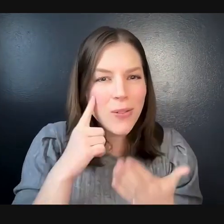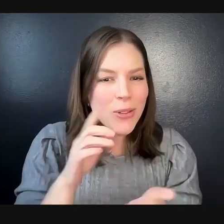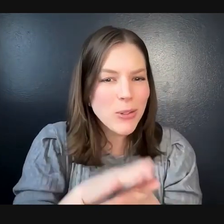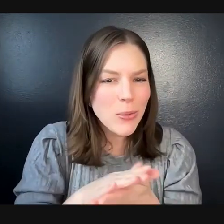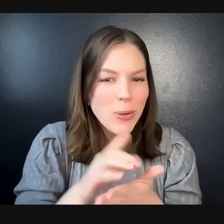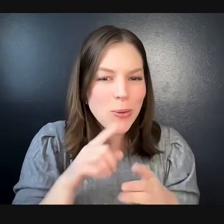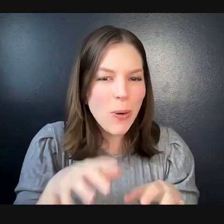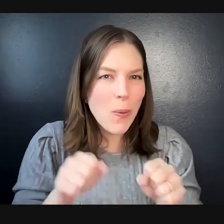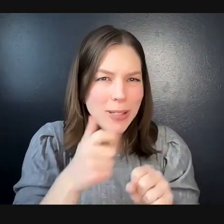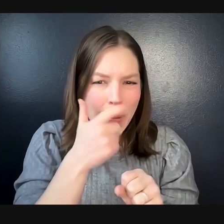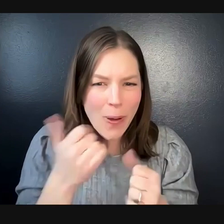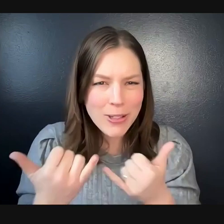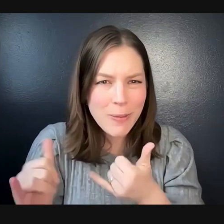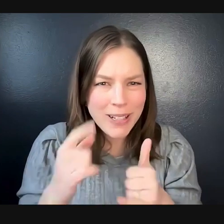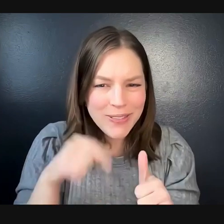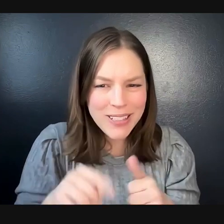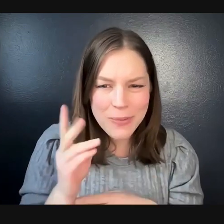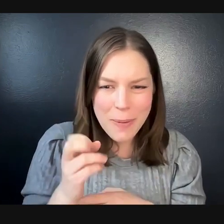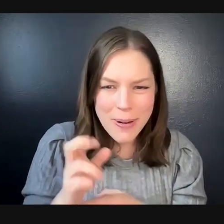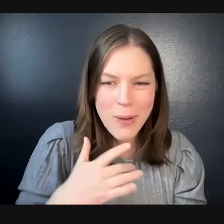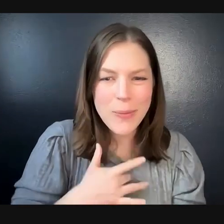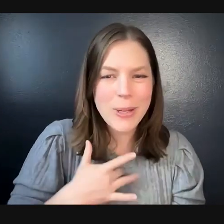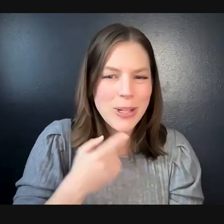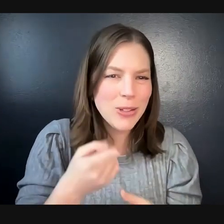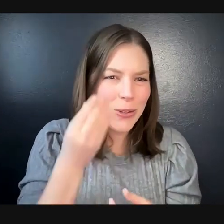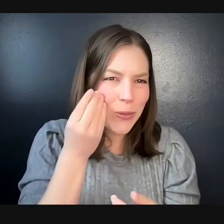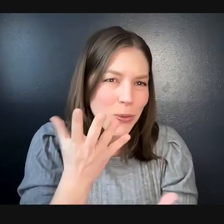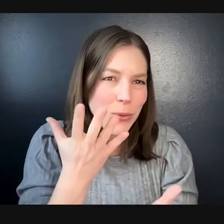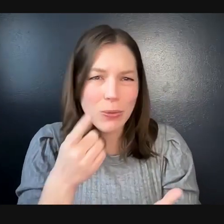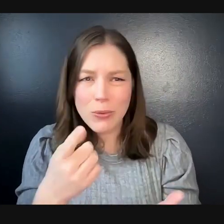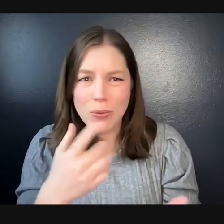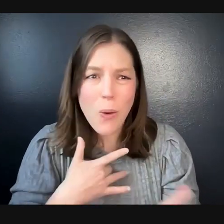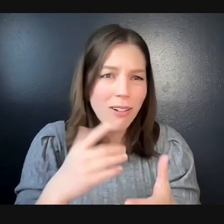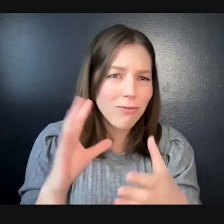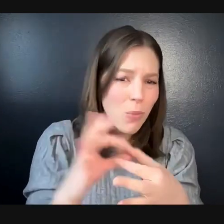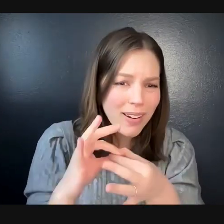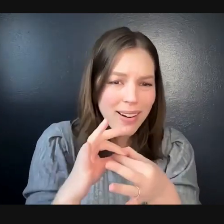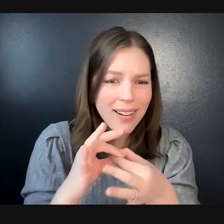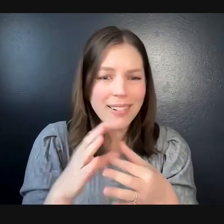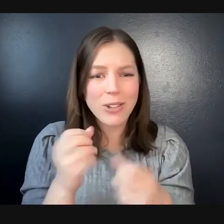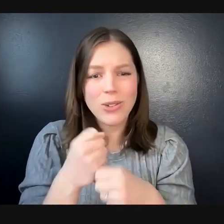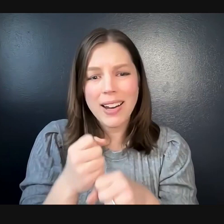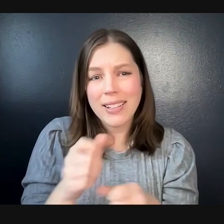So with that said, I'm really happy that you're here today. We want to create a space for students to be able to talk about this topic.